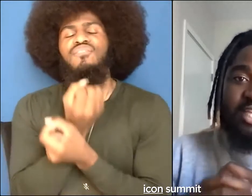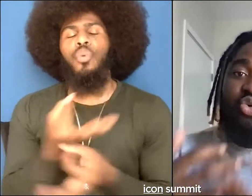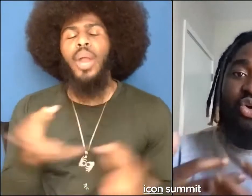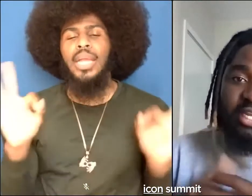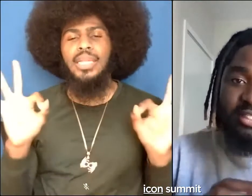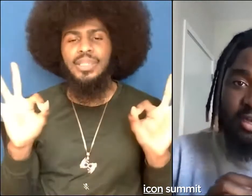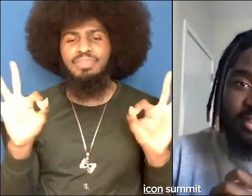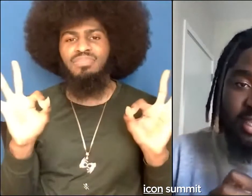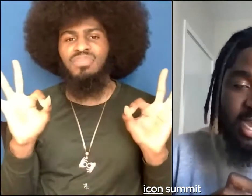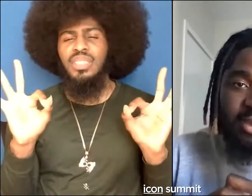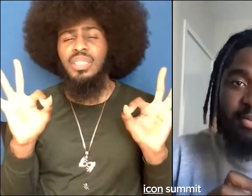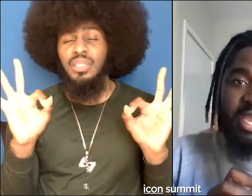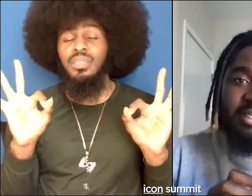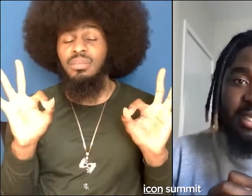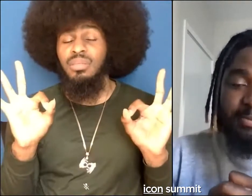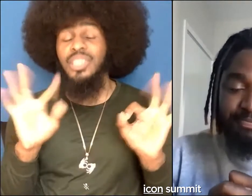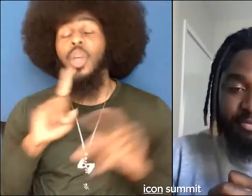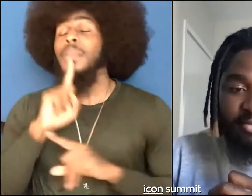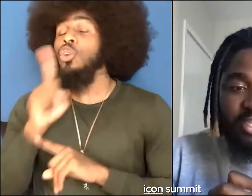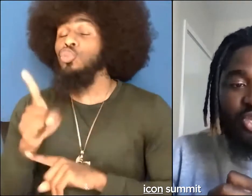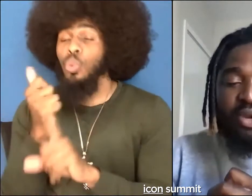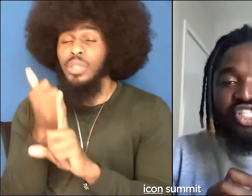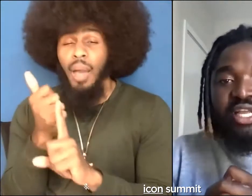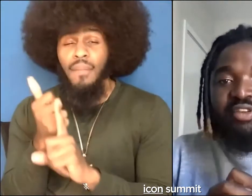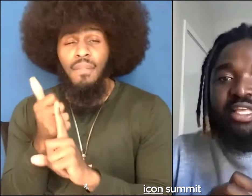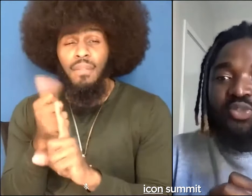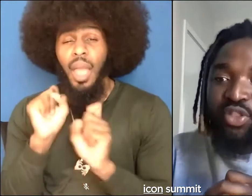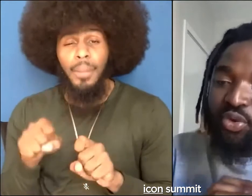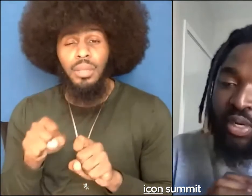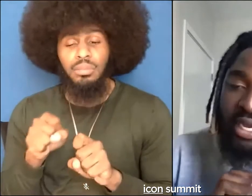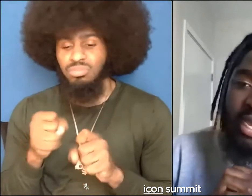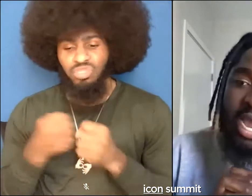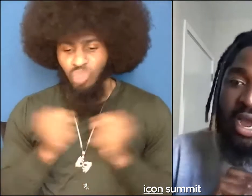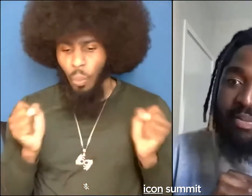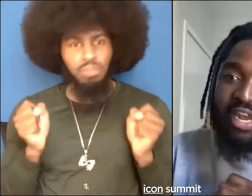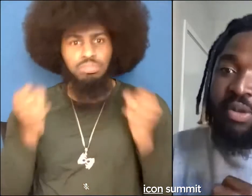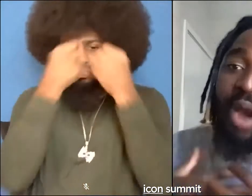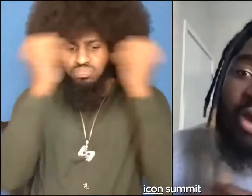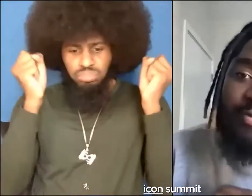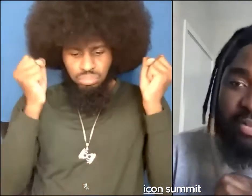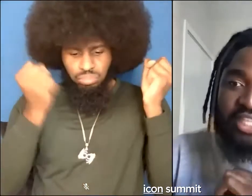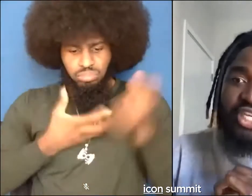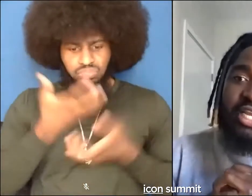their true authentic selves. And so, I want to share three things with you that have been powerful in my journey